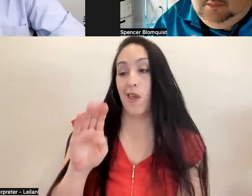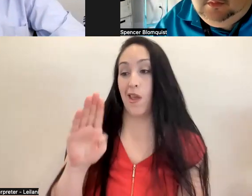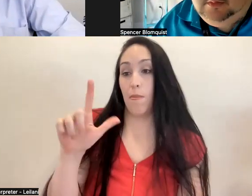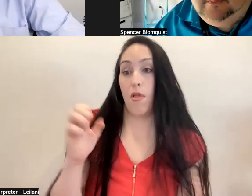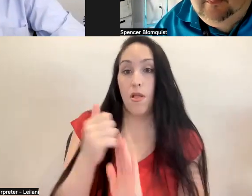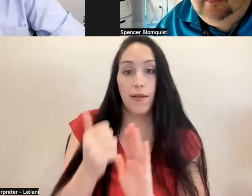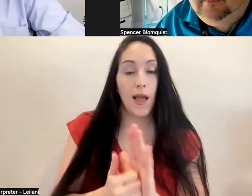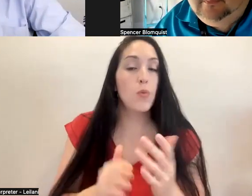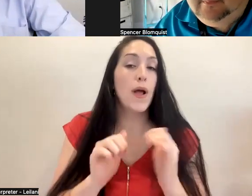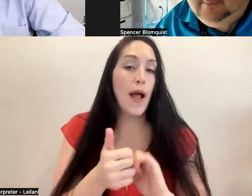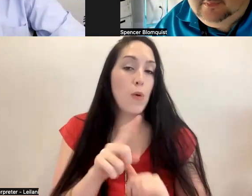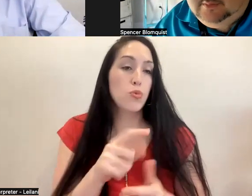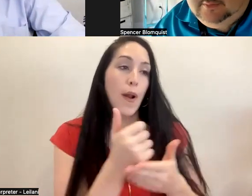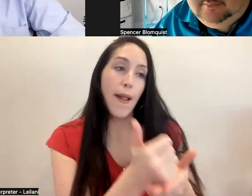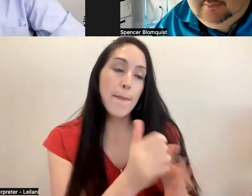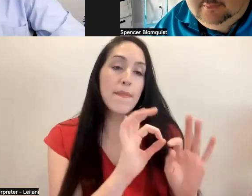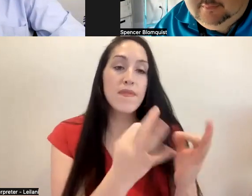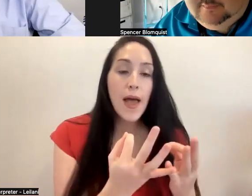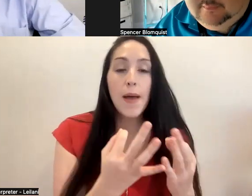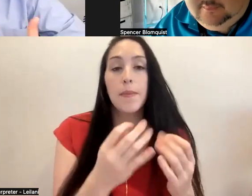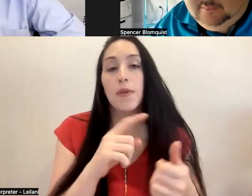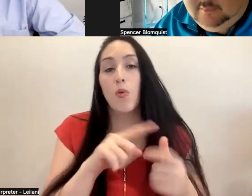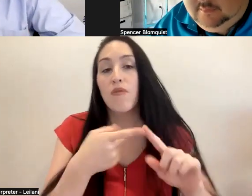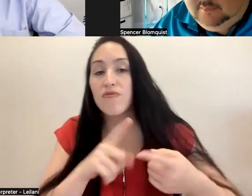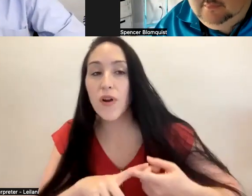of individual save. 11:17:23 But you know, if people are working